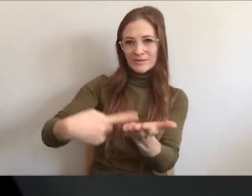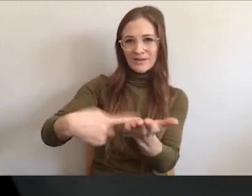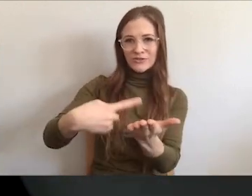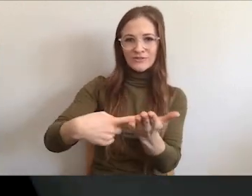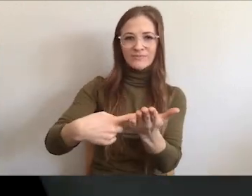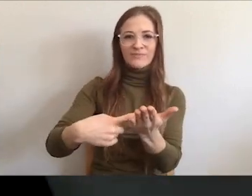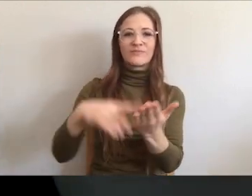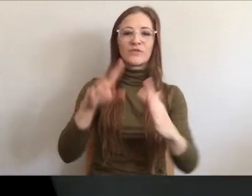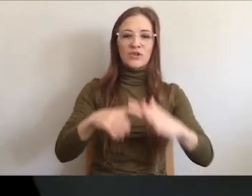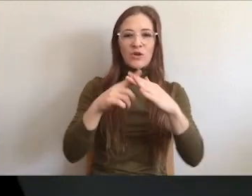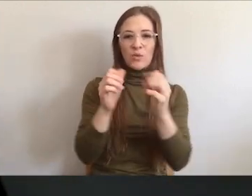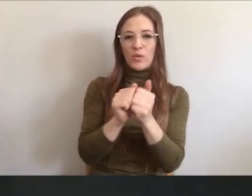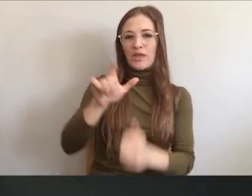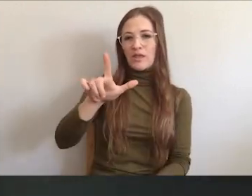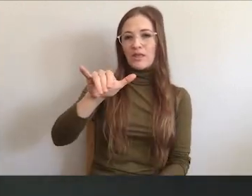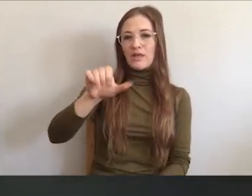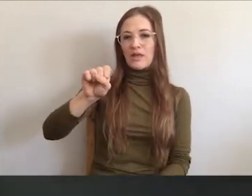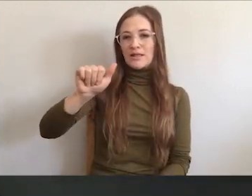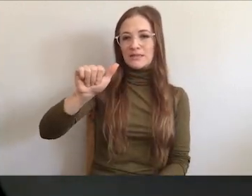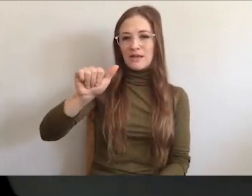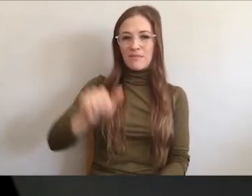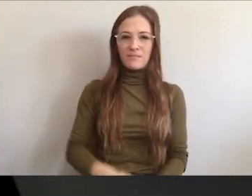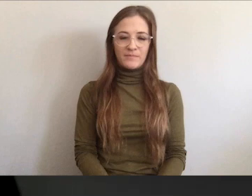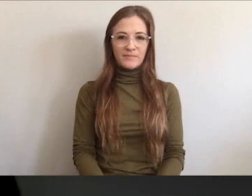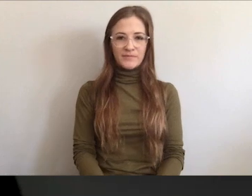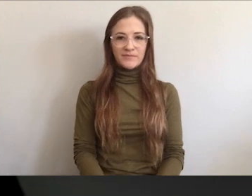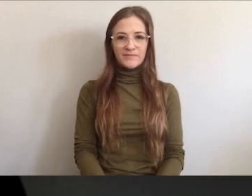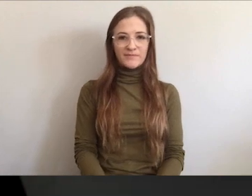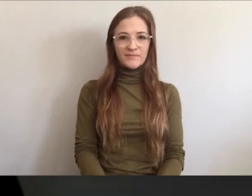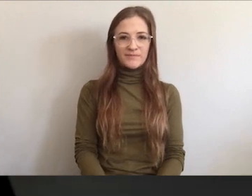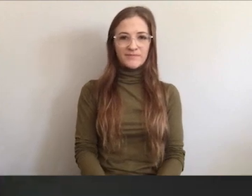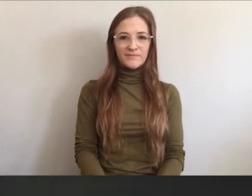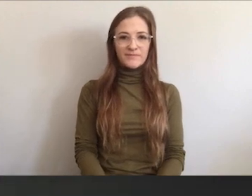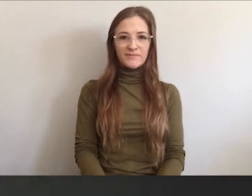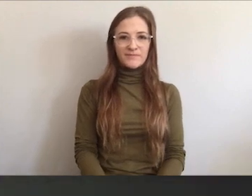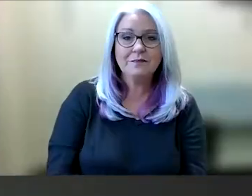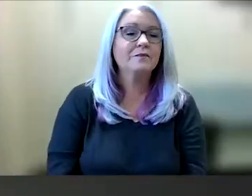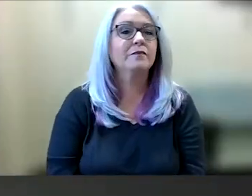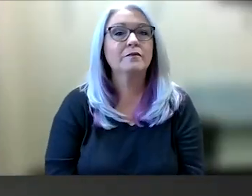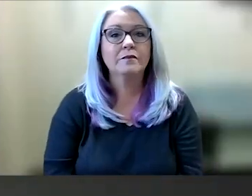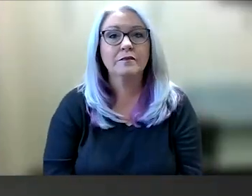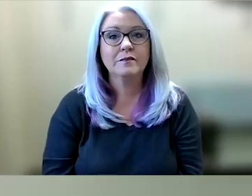so I will start with Lisa. LISA McCORKELL: Thanks, Natasha. Hi, everyone.